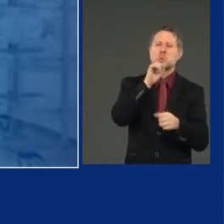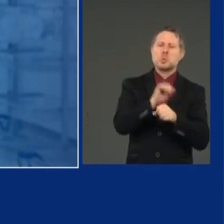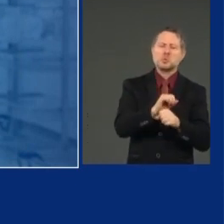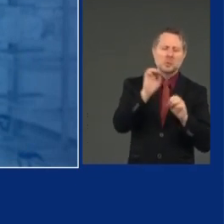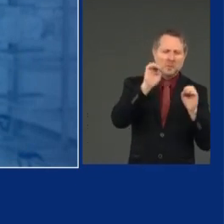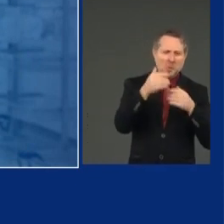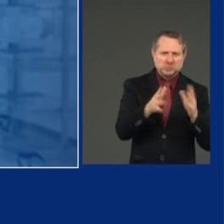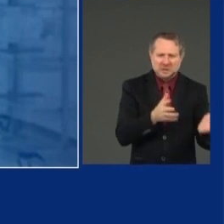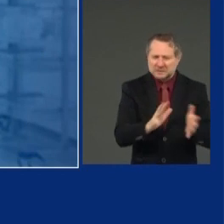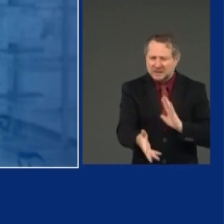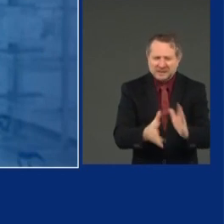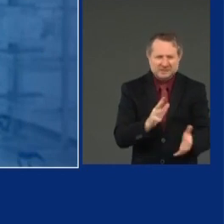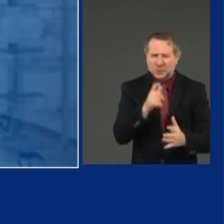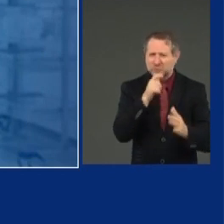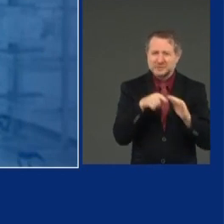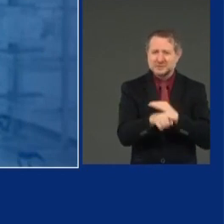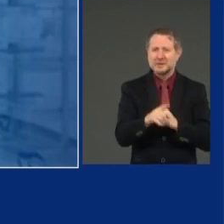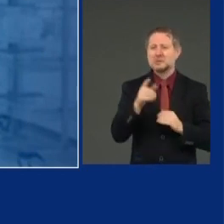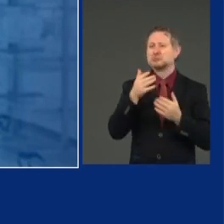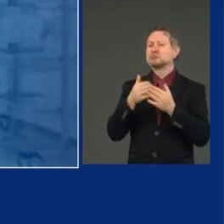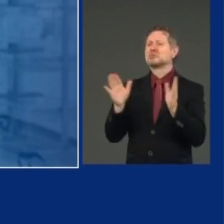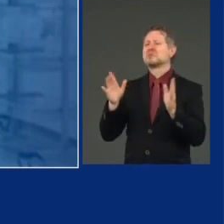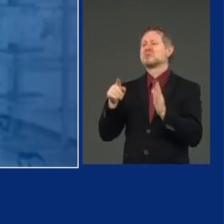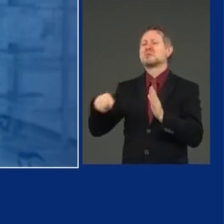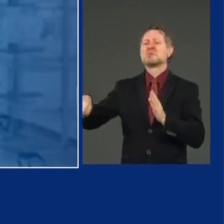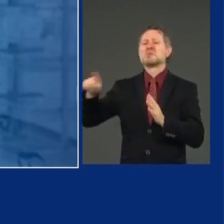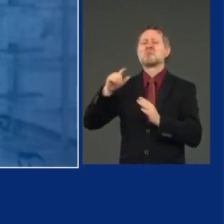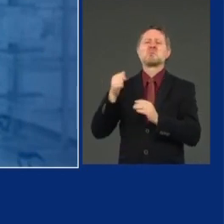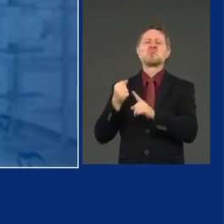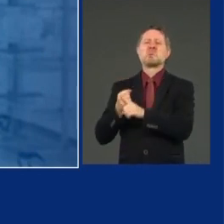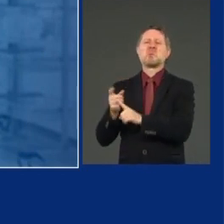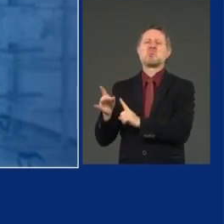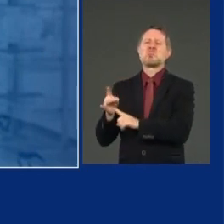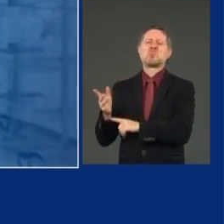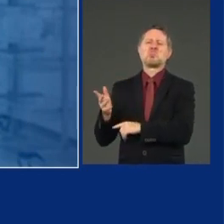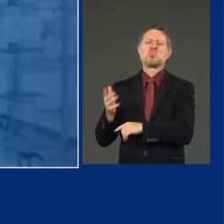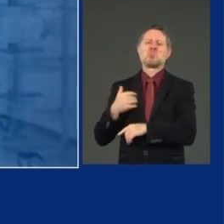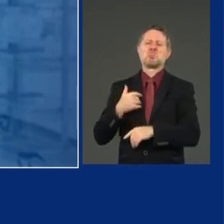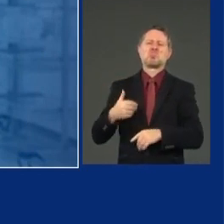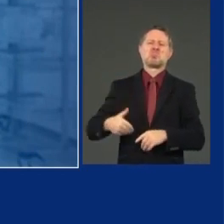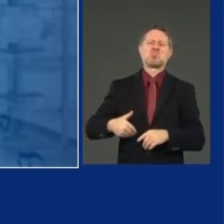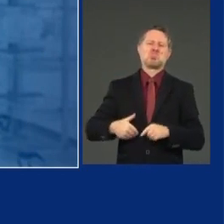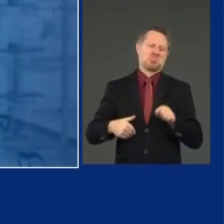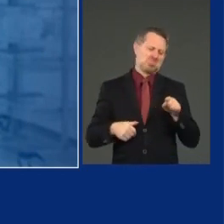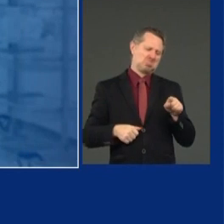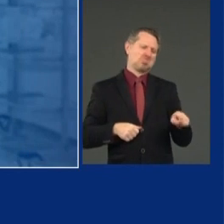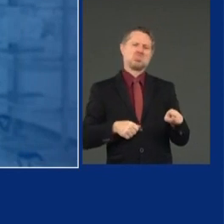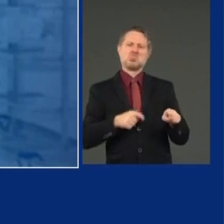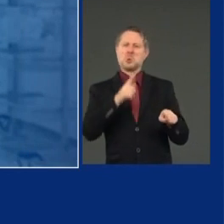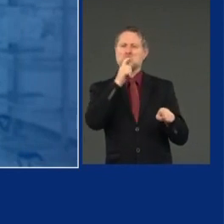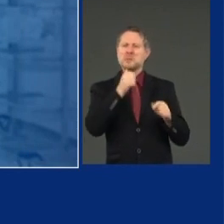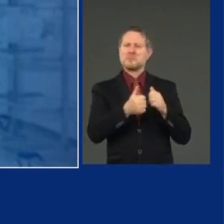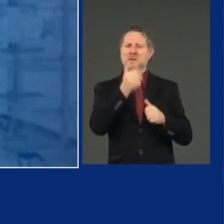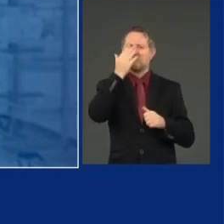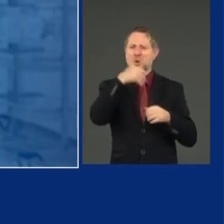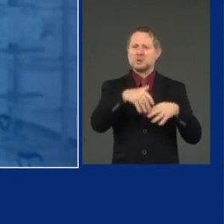NURSES IN AN EMERGENCY ROOM, DOCTORS IN AN EMERGENCY ROOM, OR